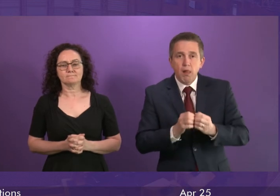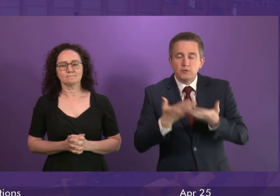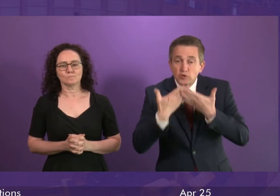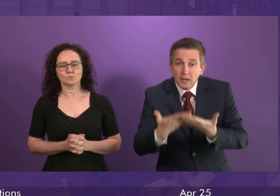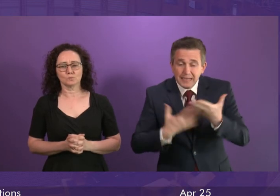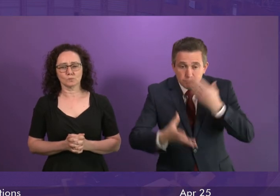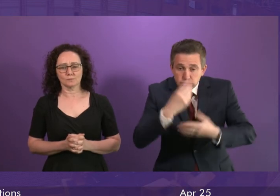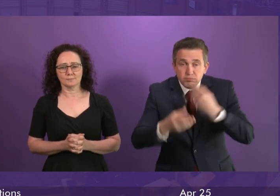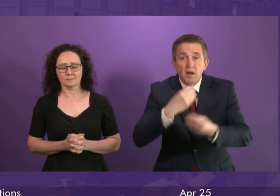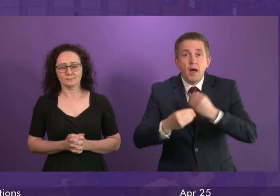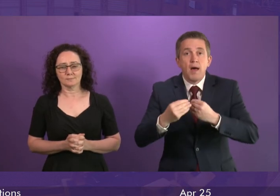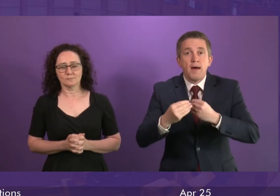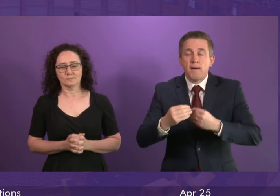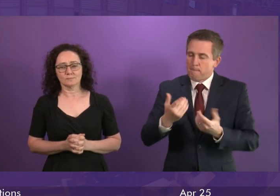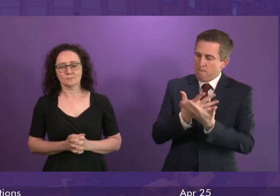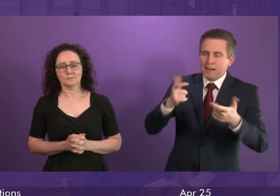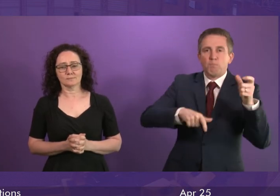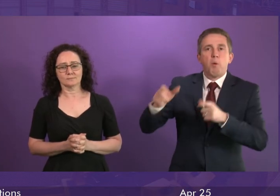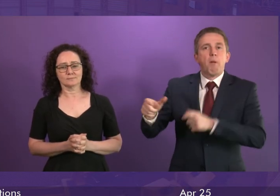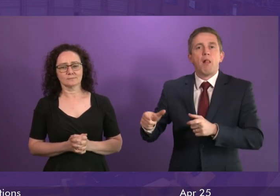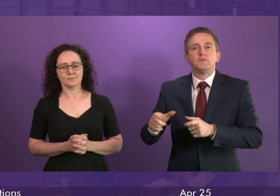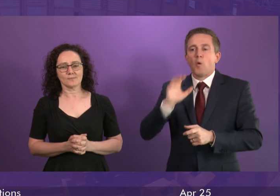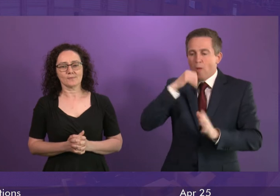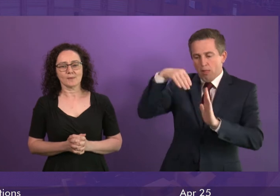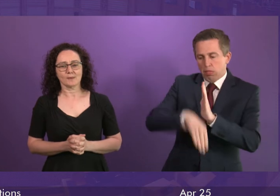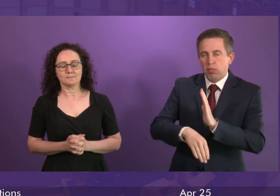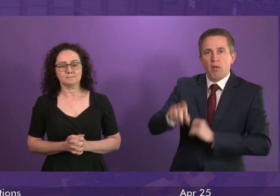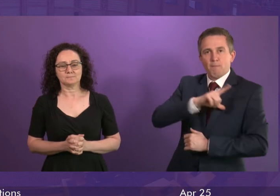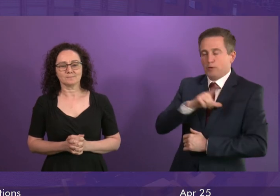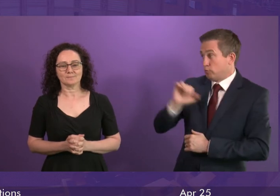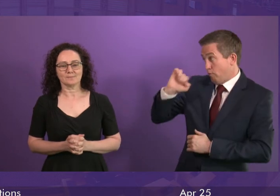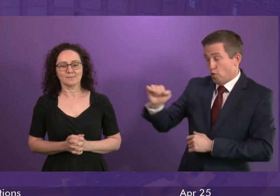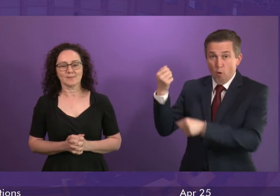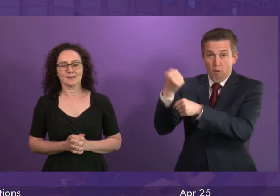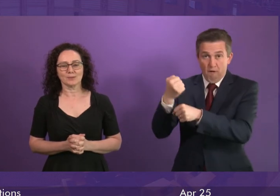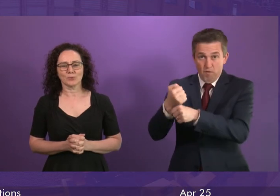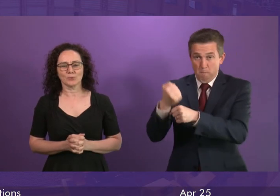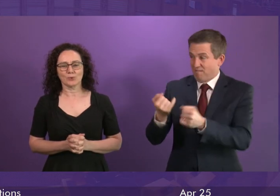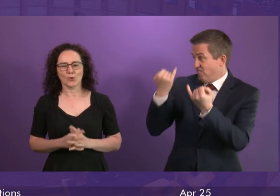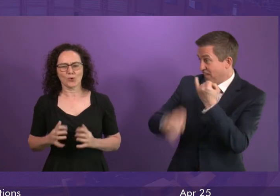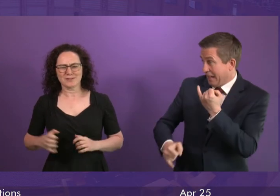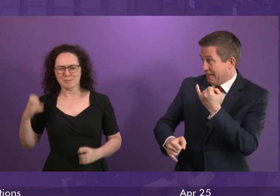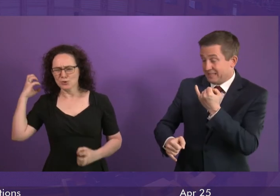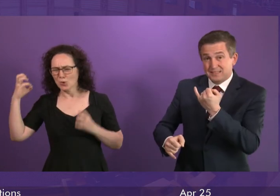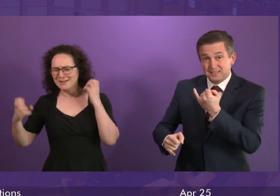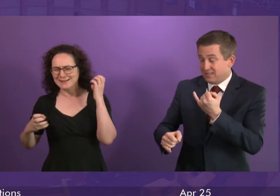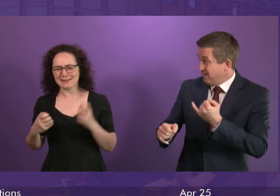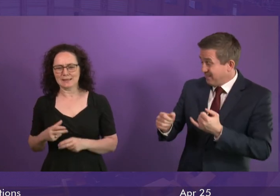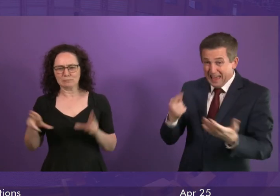generation is being let down on the First Minister’s watch. Can the First Minister